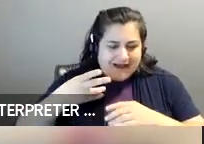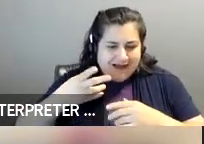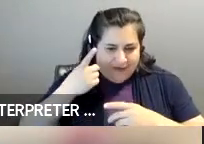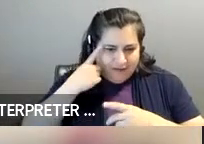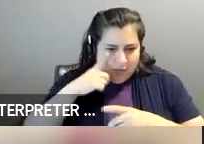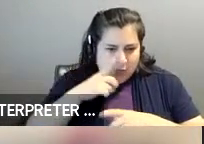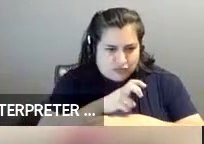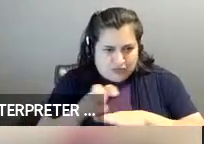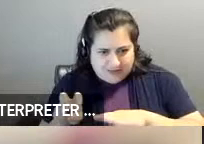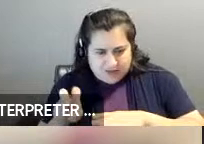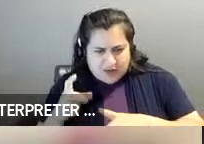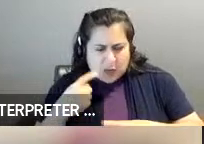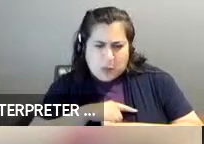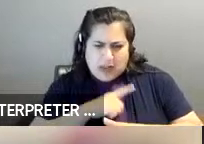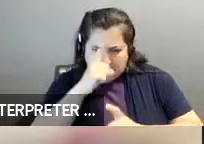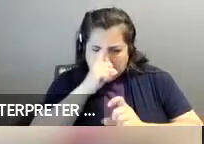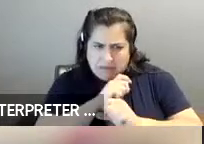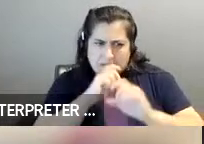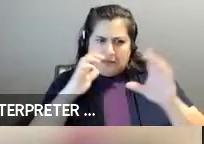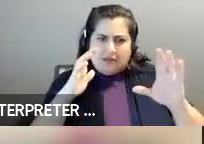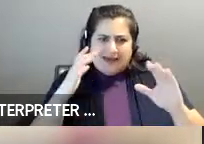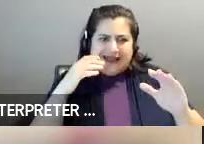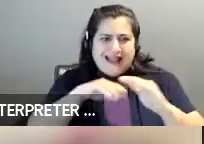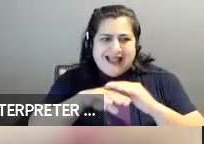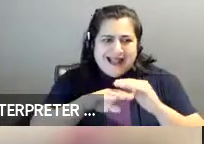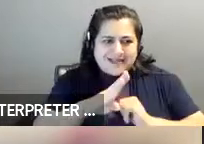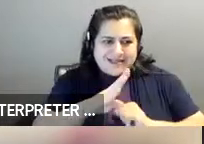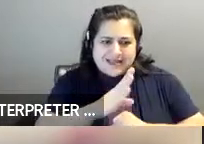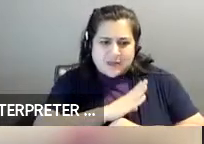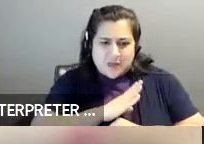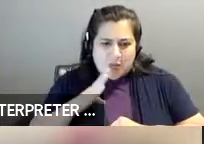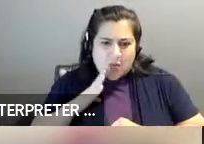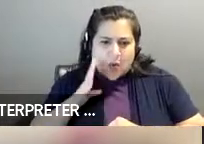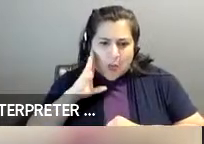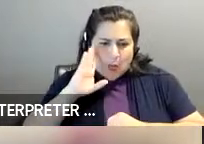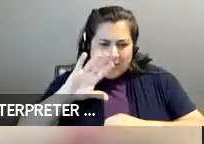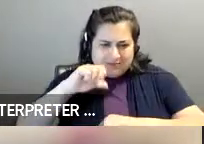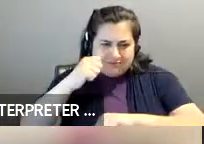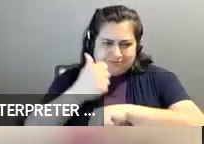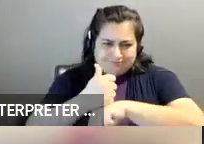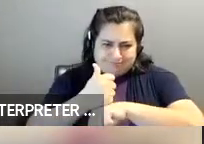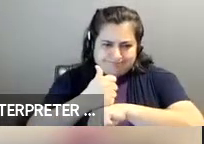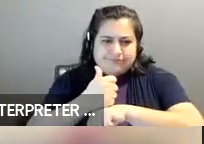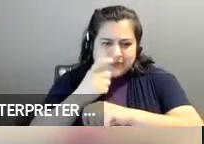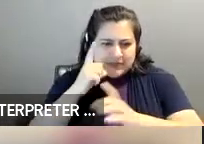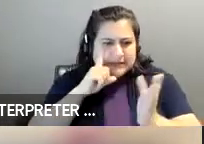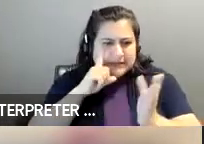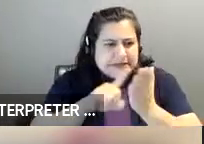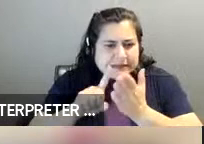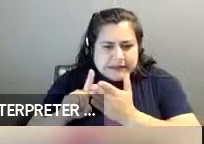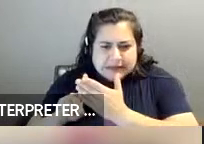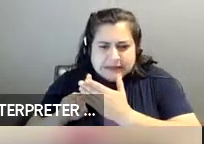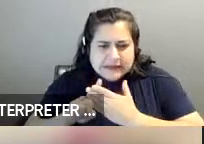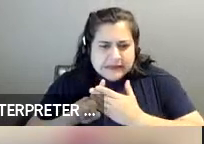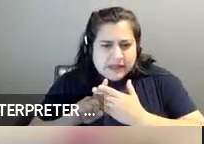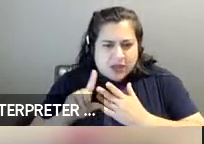commission a study comparable to many other physiological tests of the original study